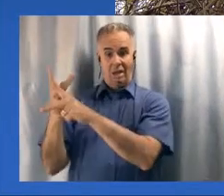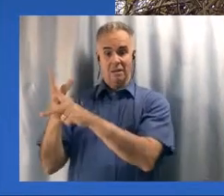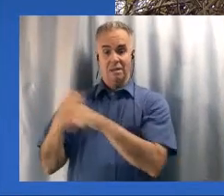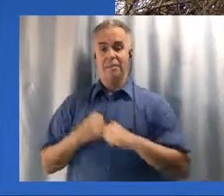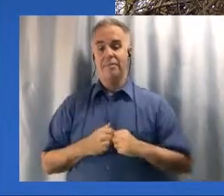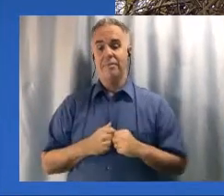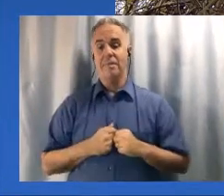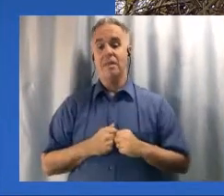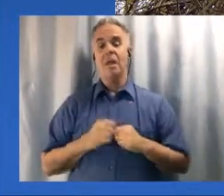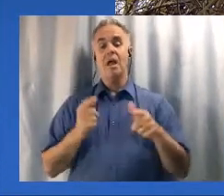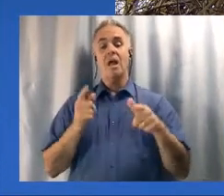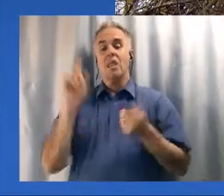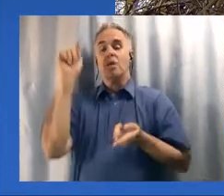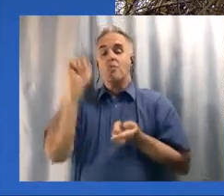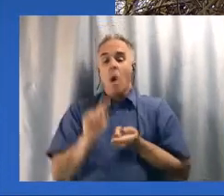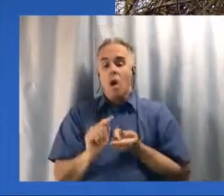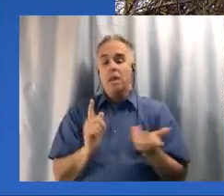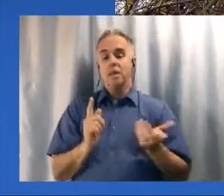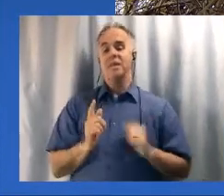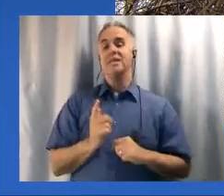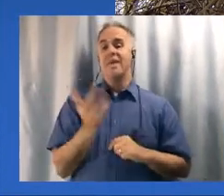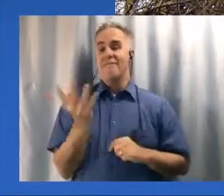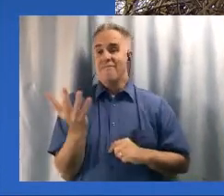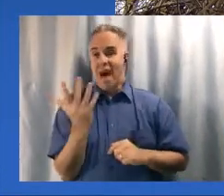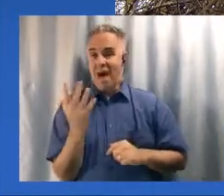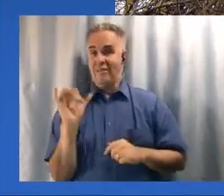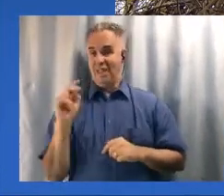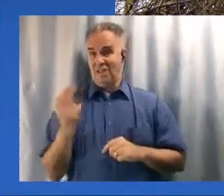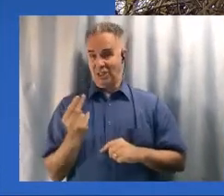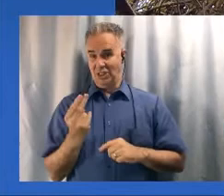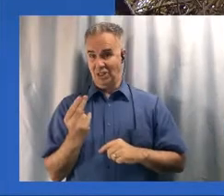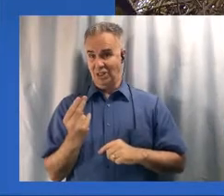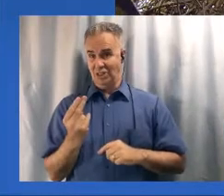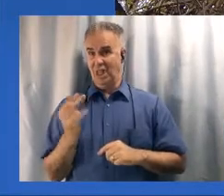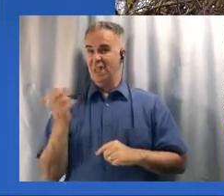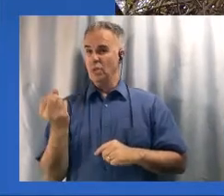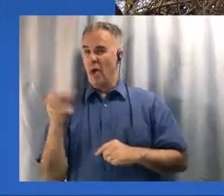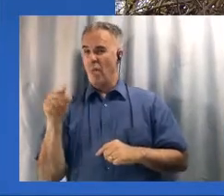is 5 inches, 12.5 centimeters long,